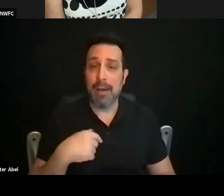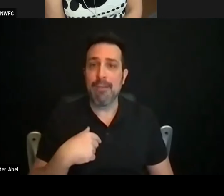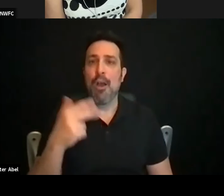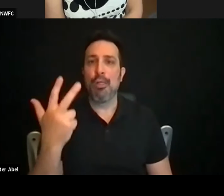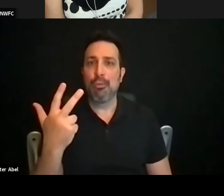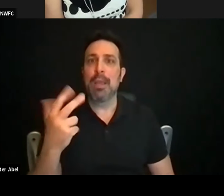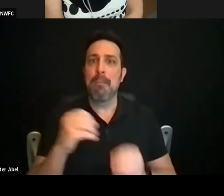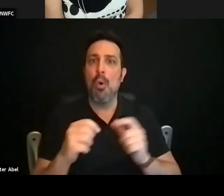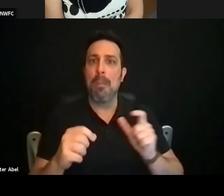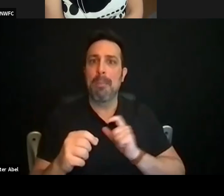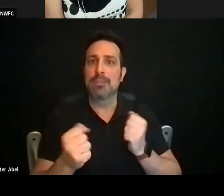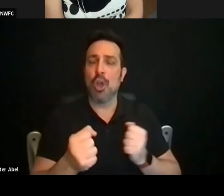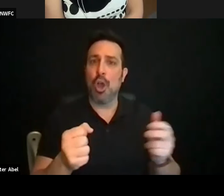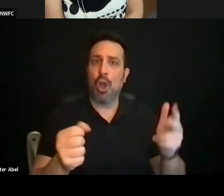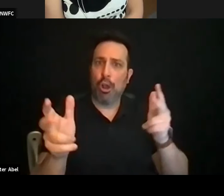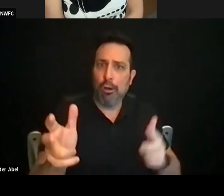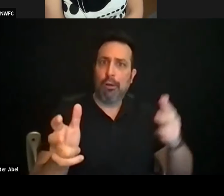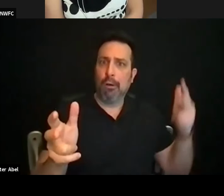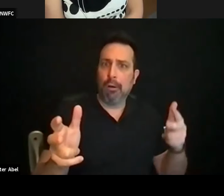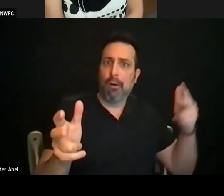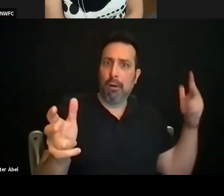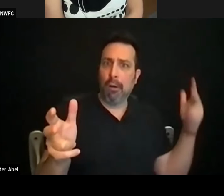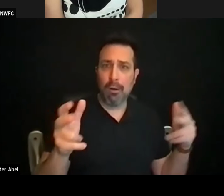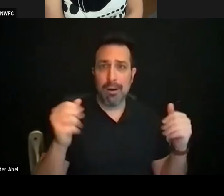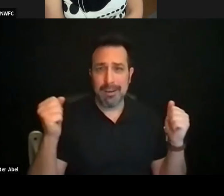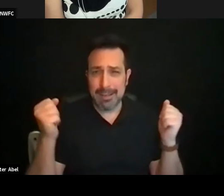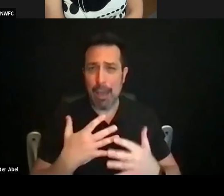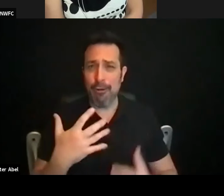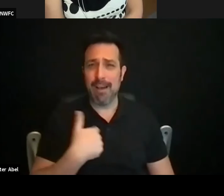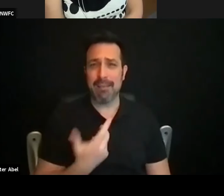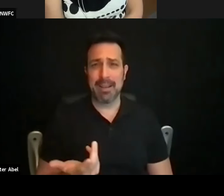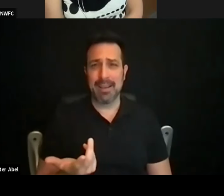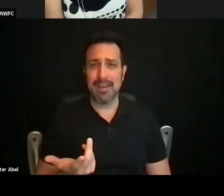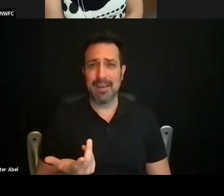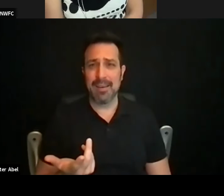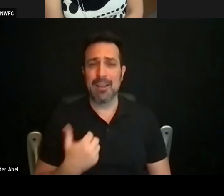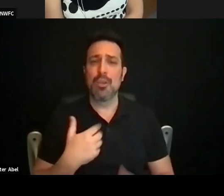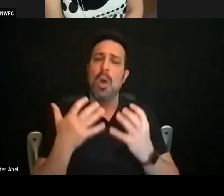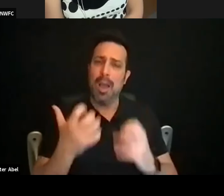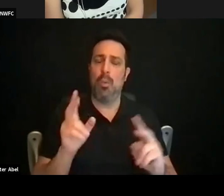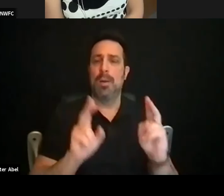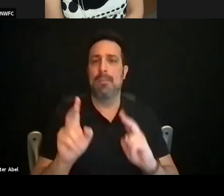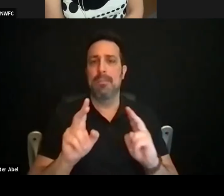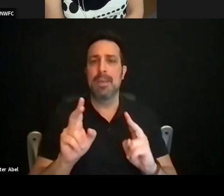after they saw me and saw that I was black, next thing you know I have three additional squad